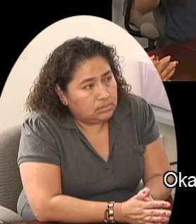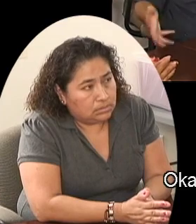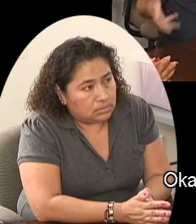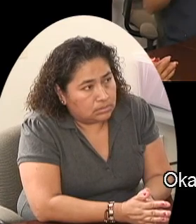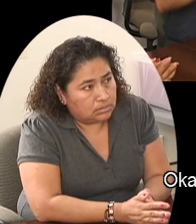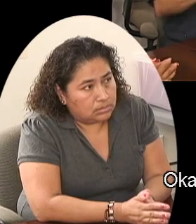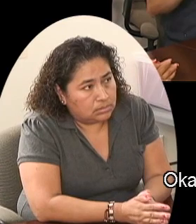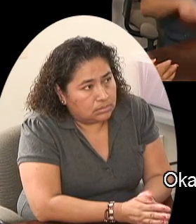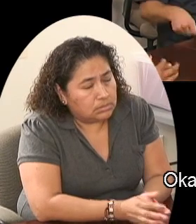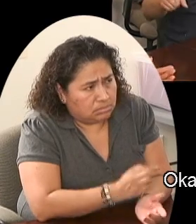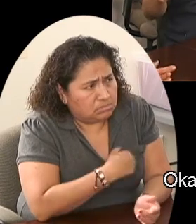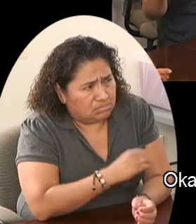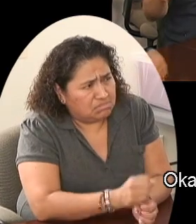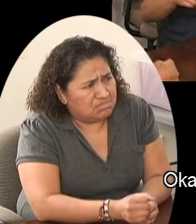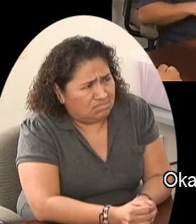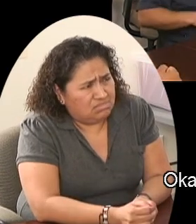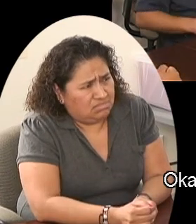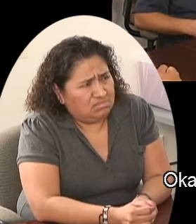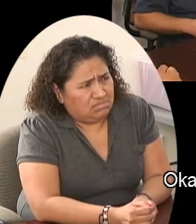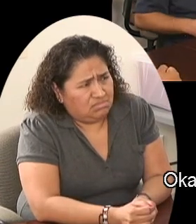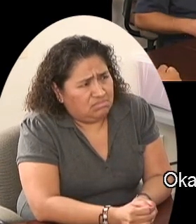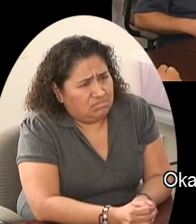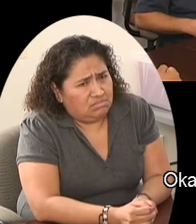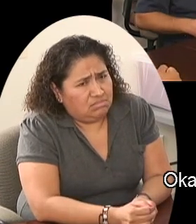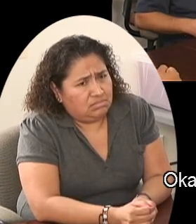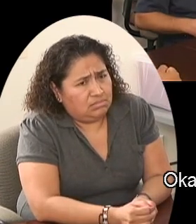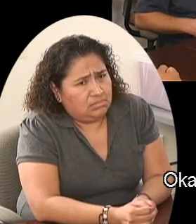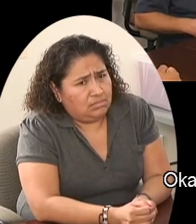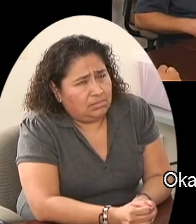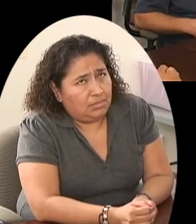Okay. Twenty?